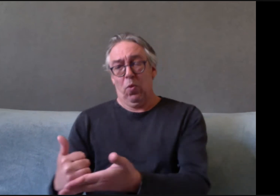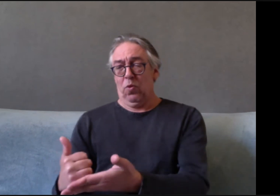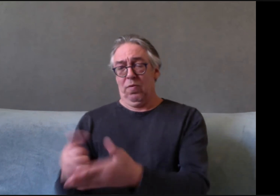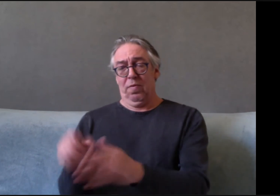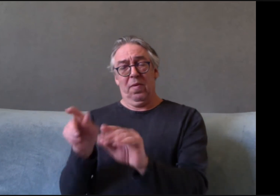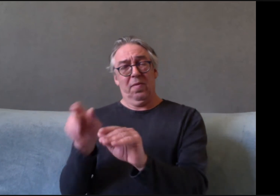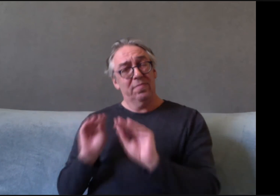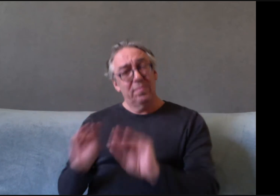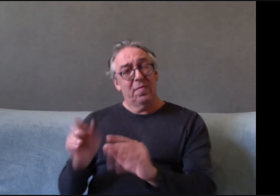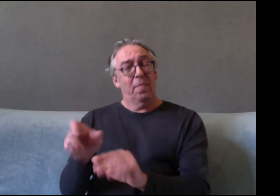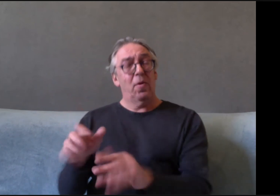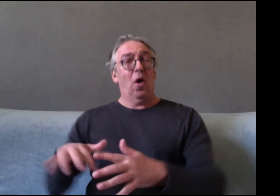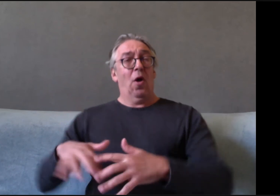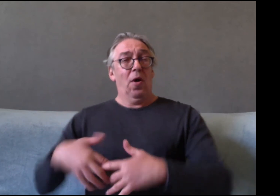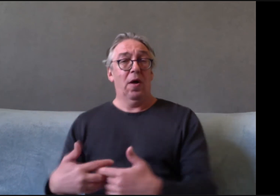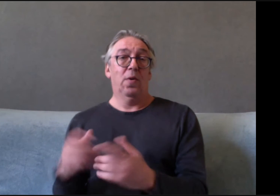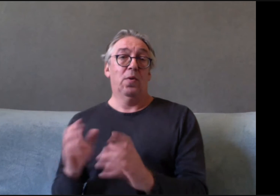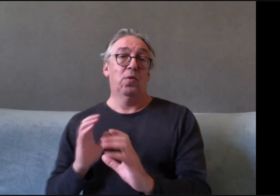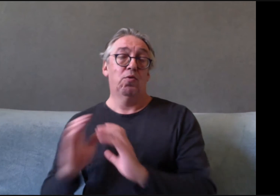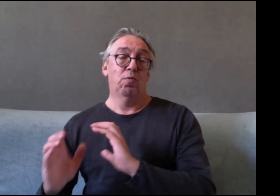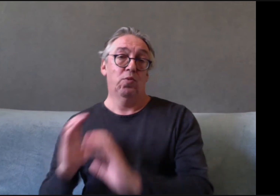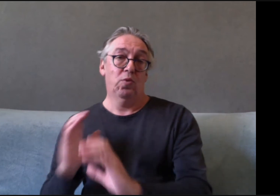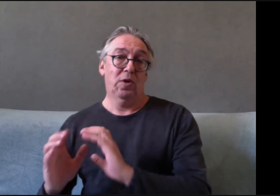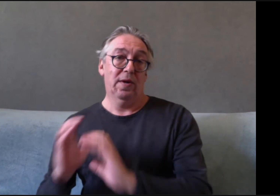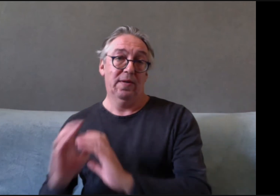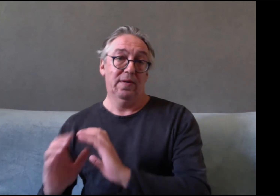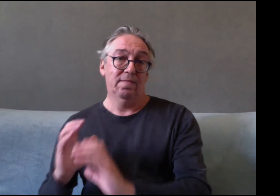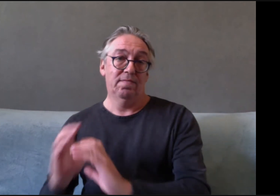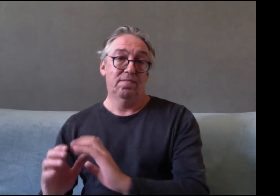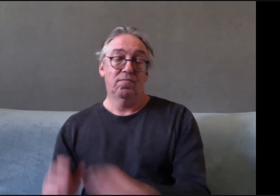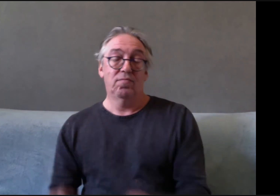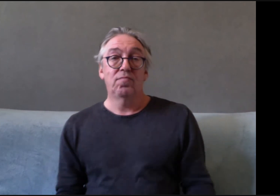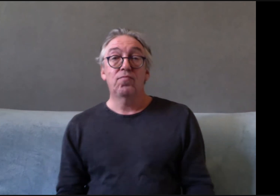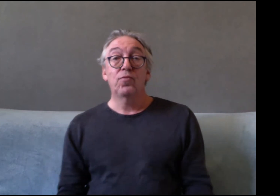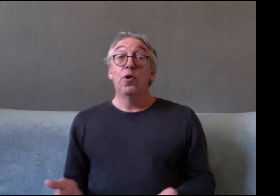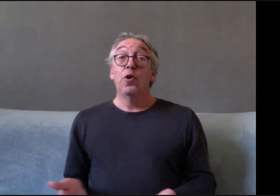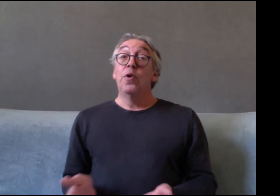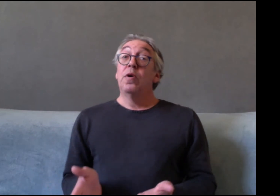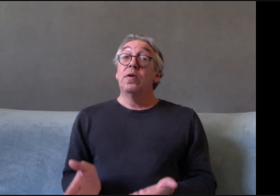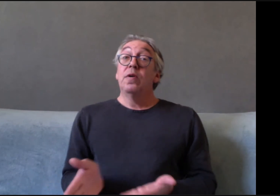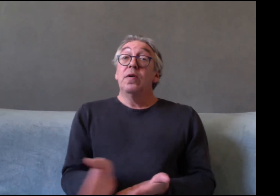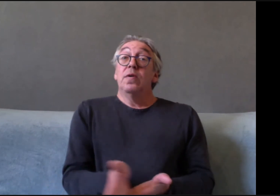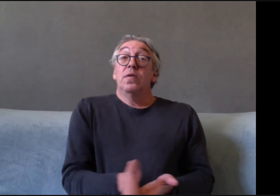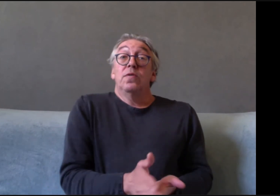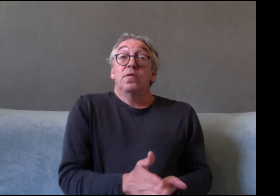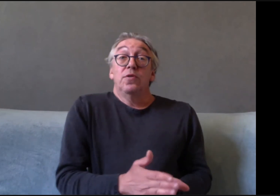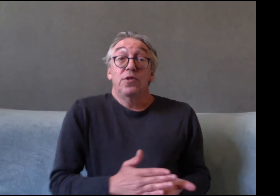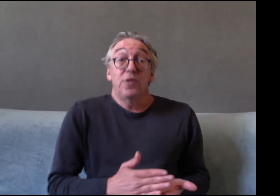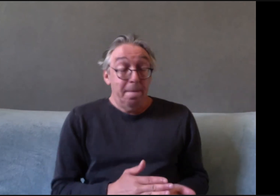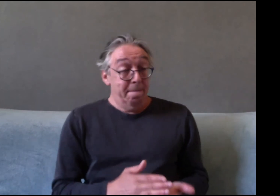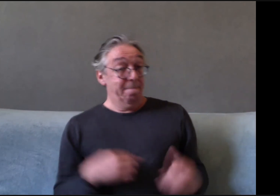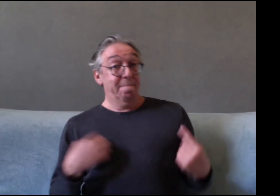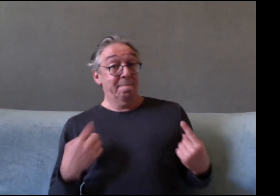Some of our members have been good at staying in touch, picking up on the theme you aren't alone with telephone support,